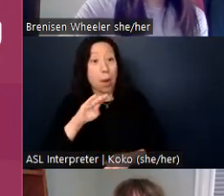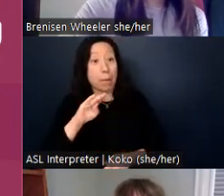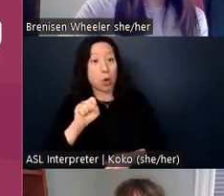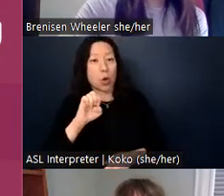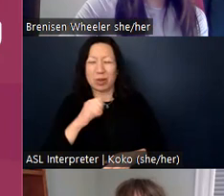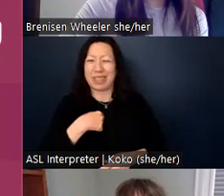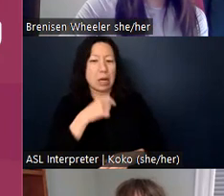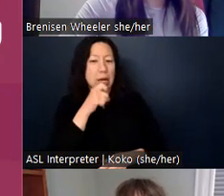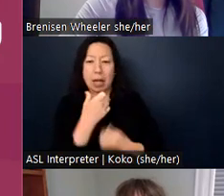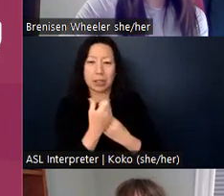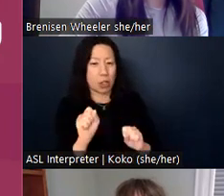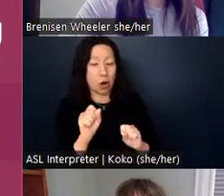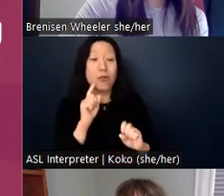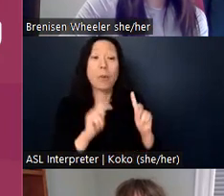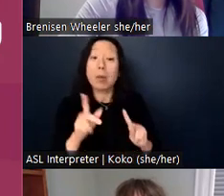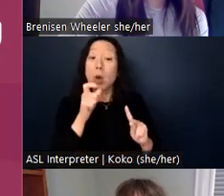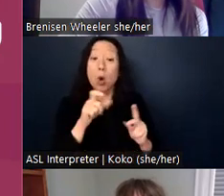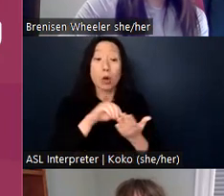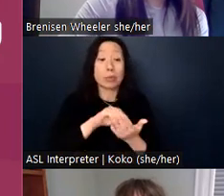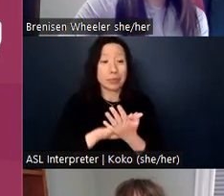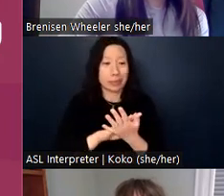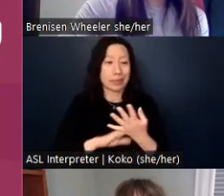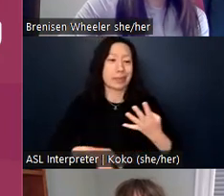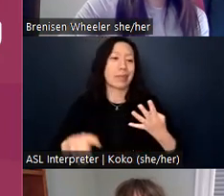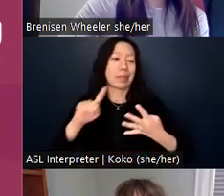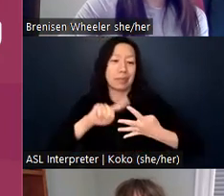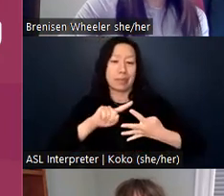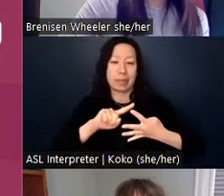people who put manipulative Lc. 12:30:44 In the ha. What are examples of what